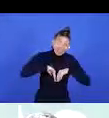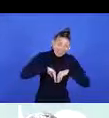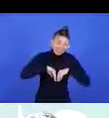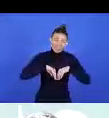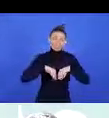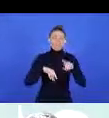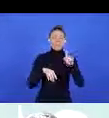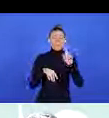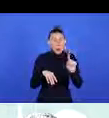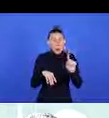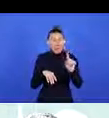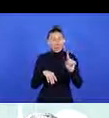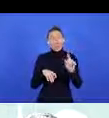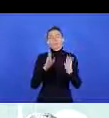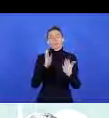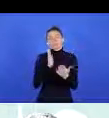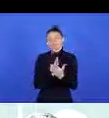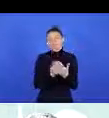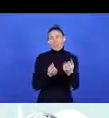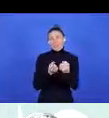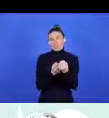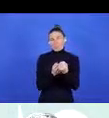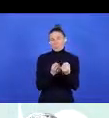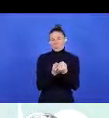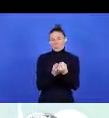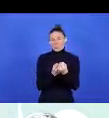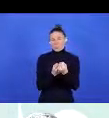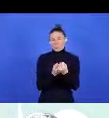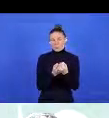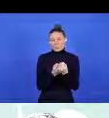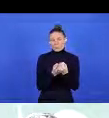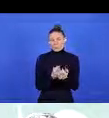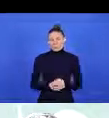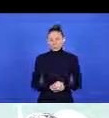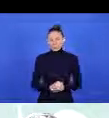you have sometimes negative feelings, you don't feel good and you have